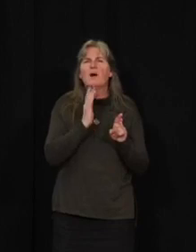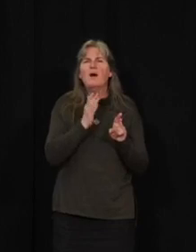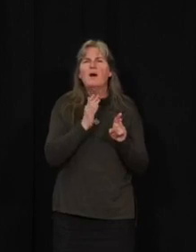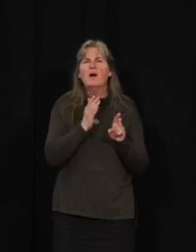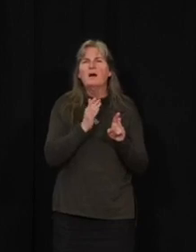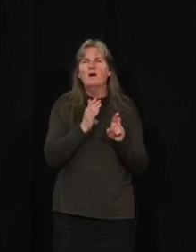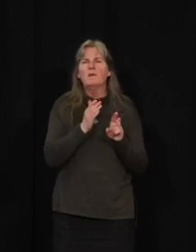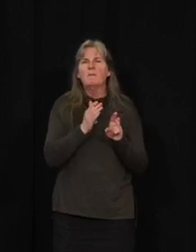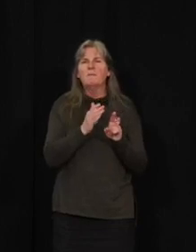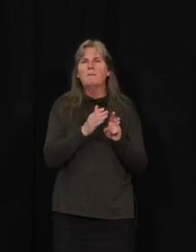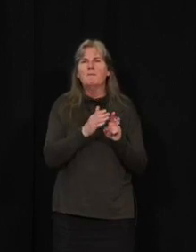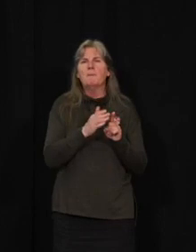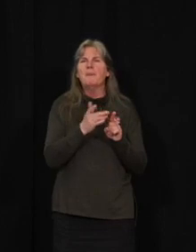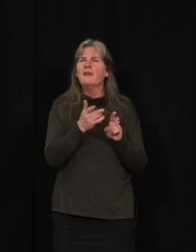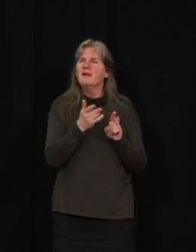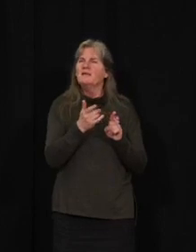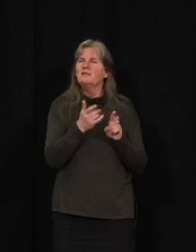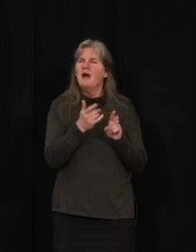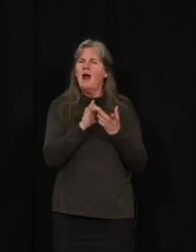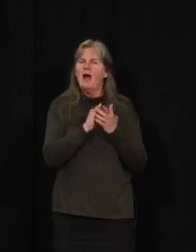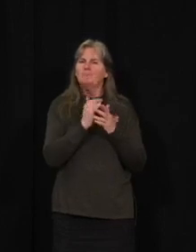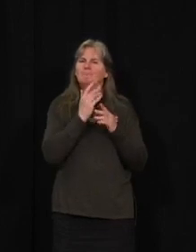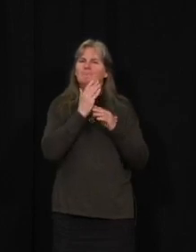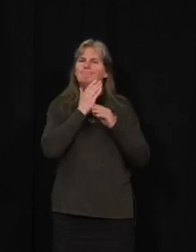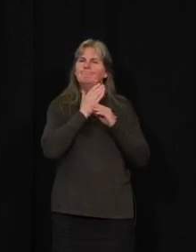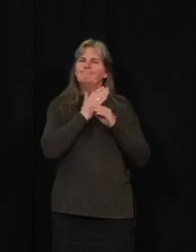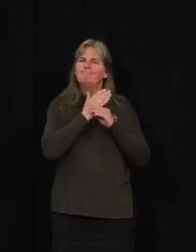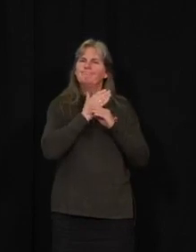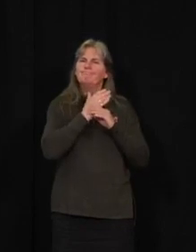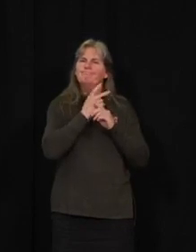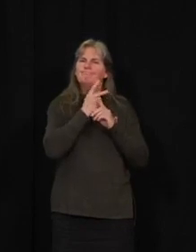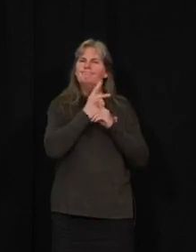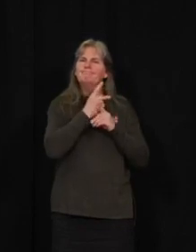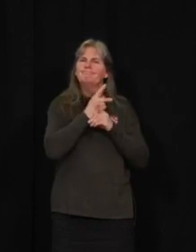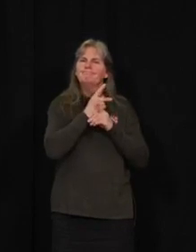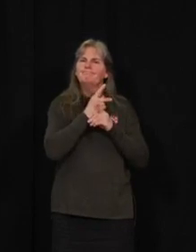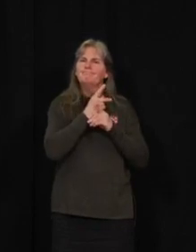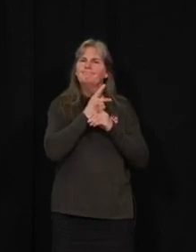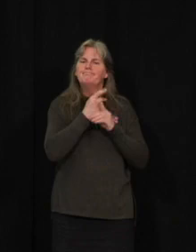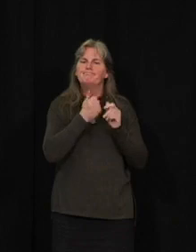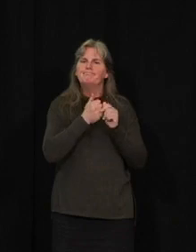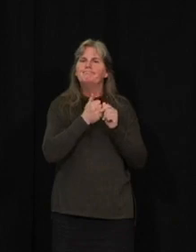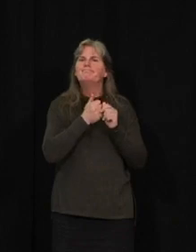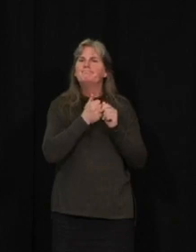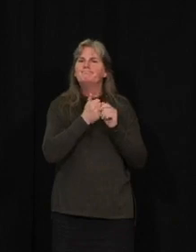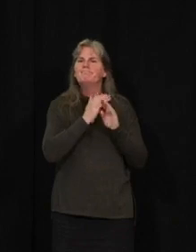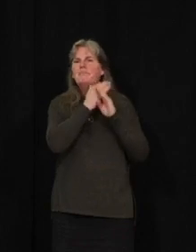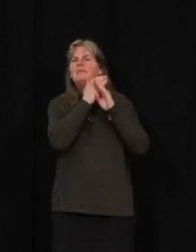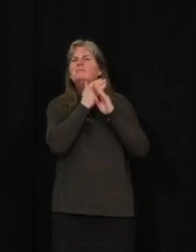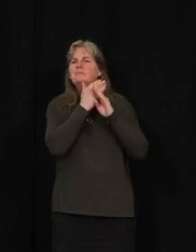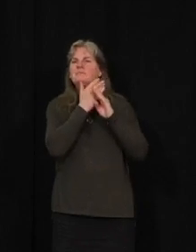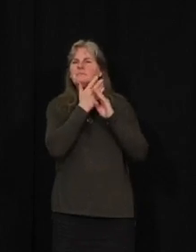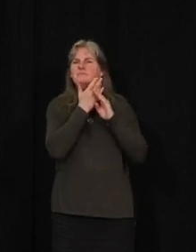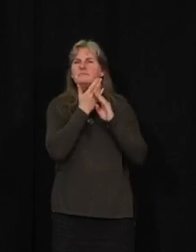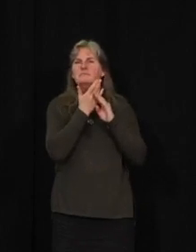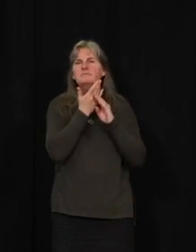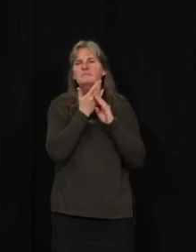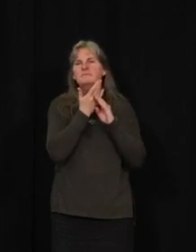the basic protections to prevent any possibility for COVID transmission within the